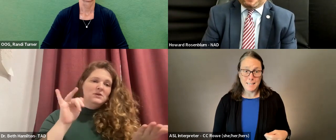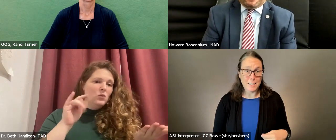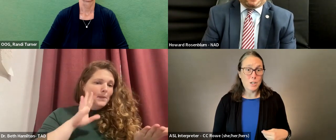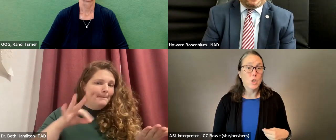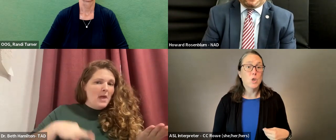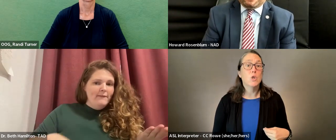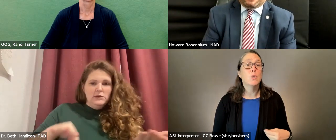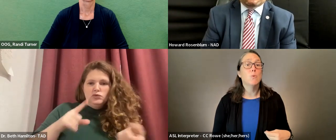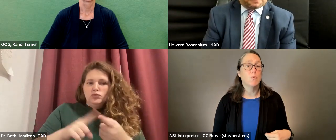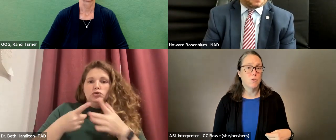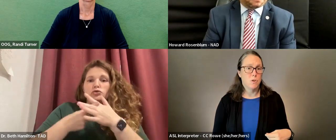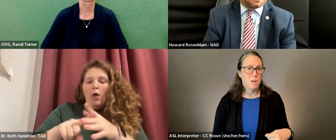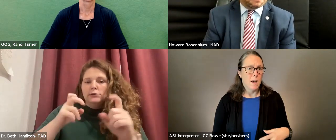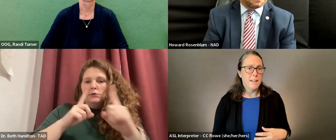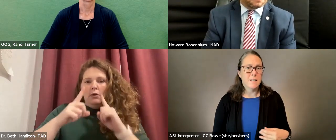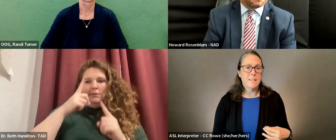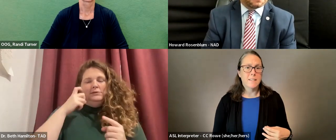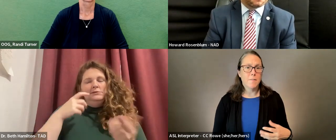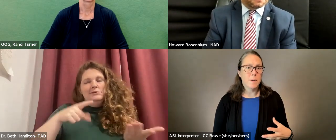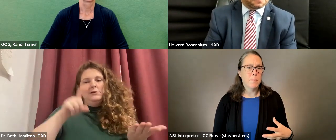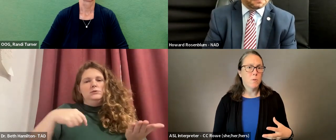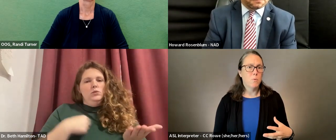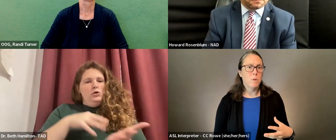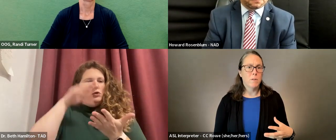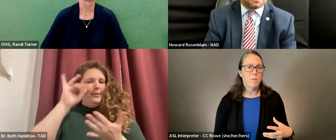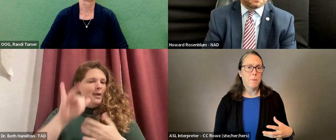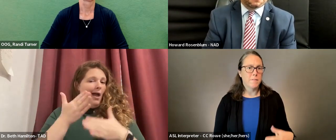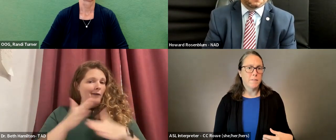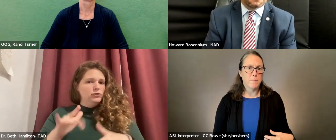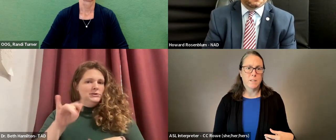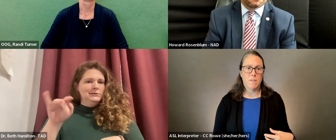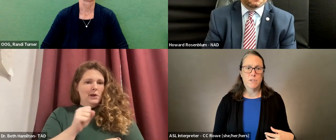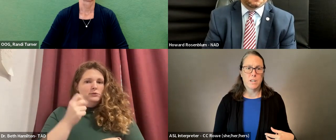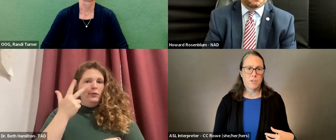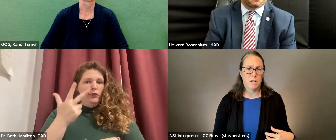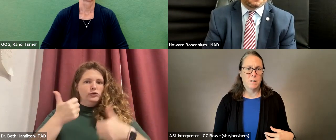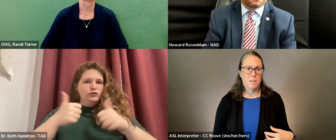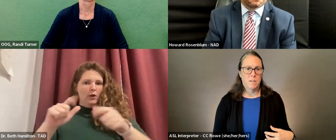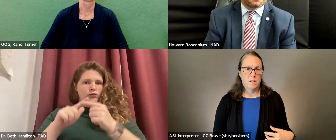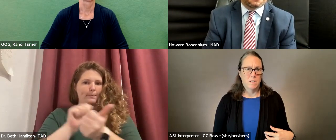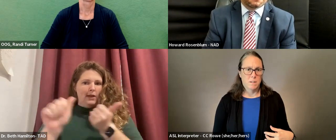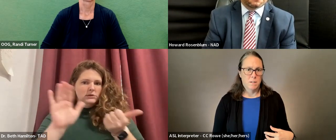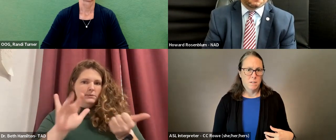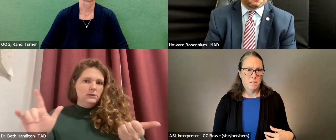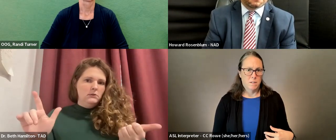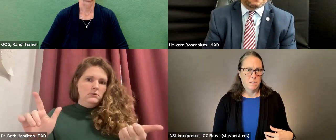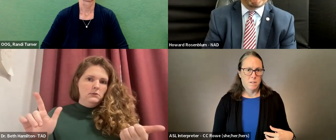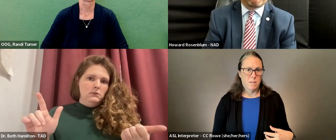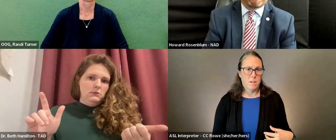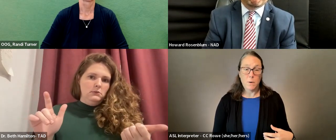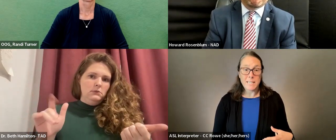initiative soon. >> Beth Hamilton: It's very important for people Texas to understand that Texas is